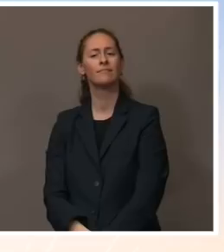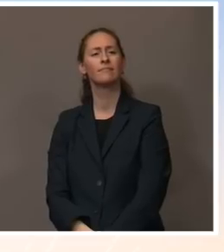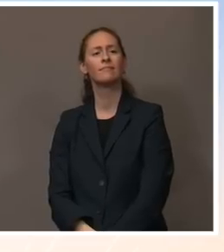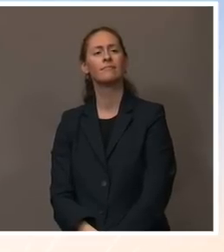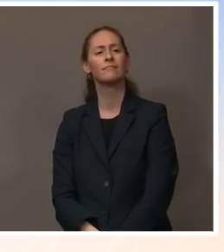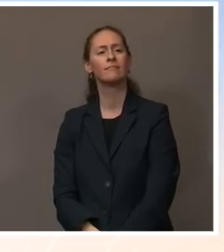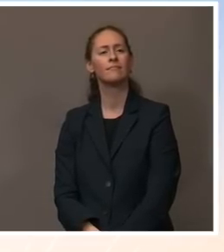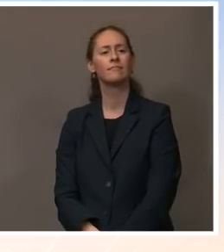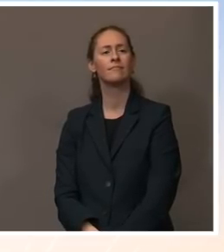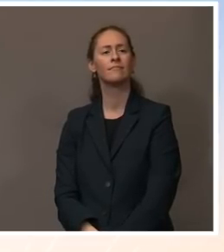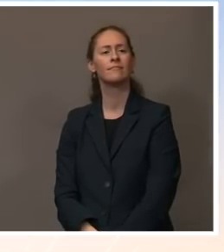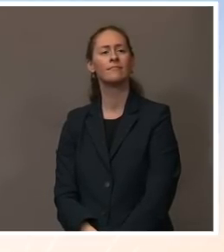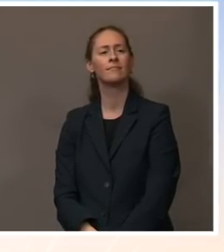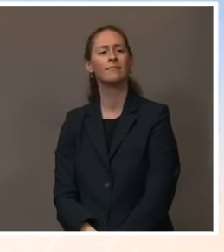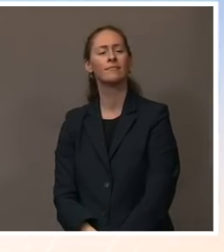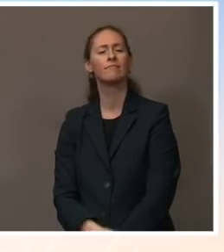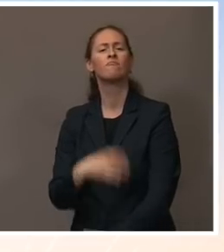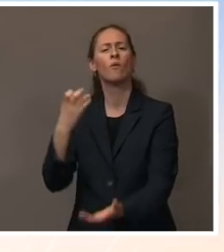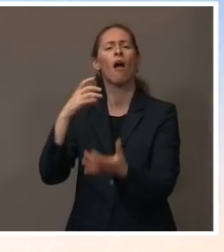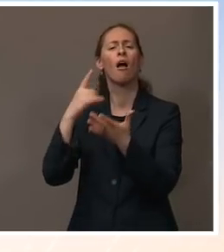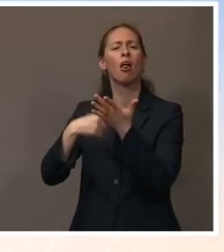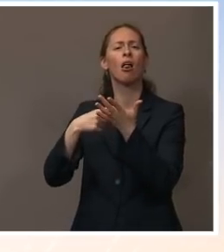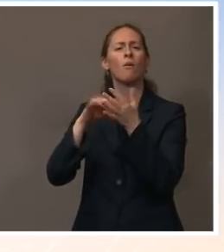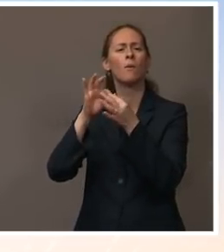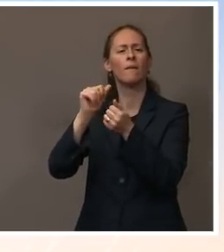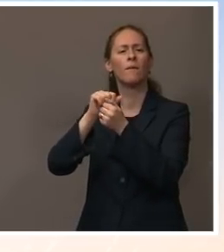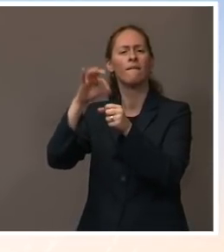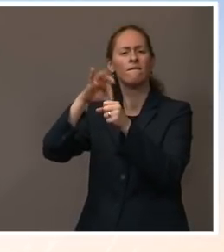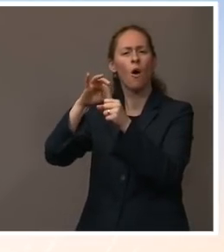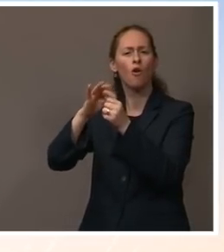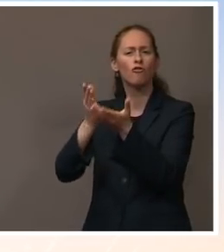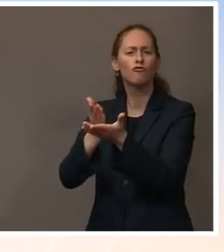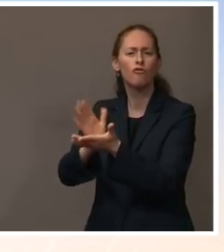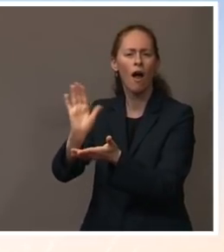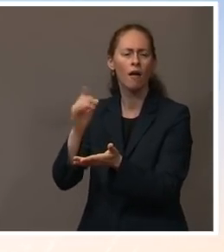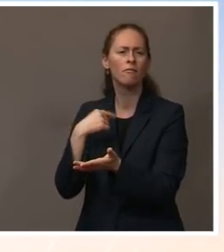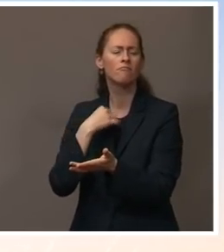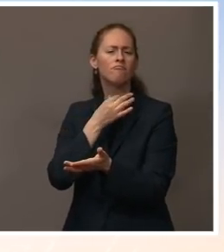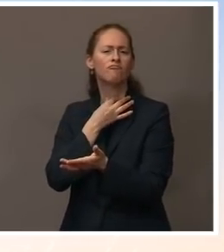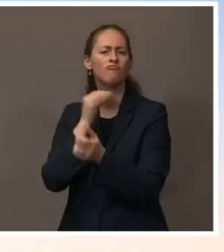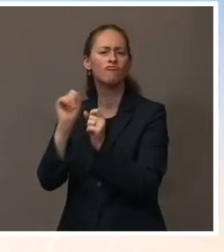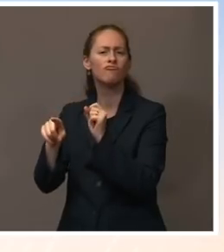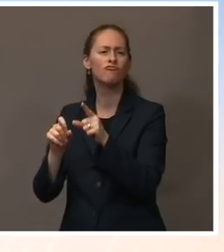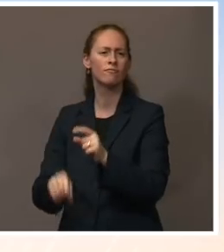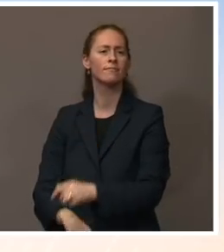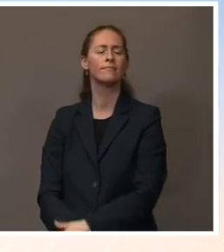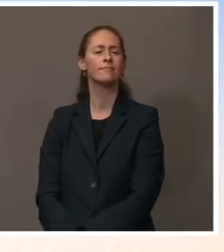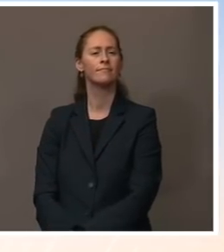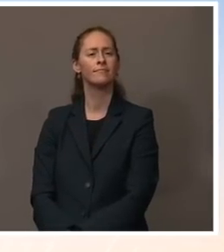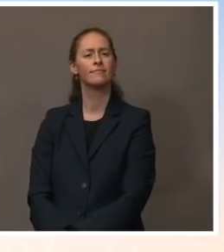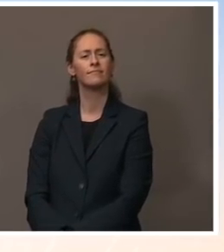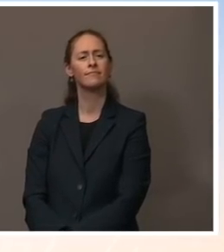You keep bringing up former President George W. Bush, in 2006, when he -- Ms. Psaki: I do? I keep bringing him up? The Press: Well, you bought him up --